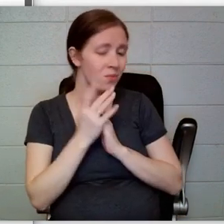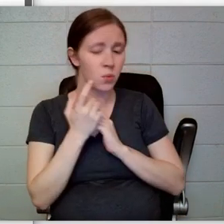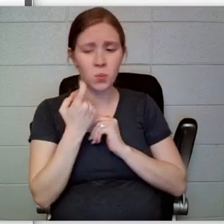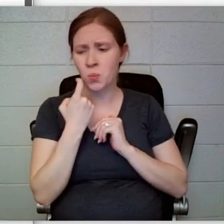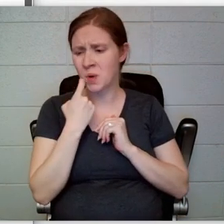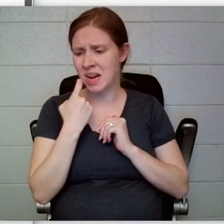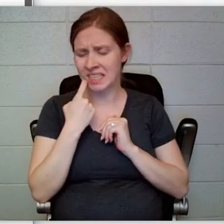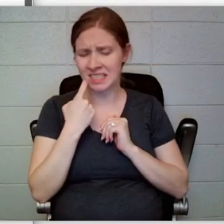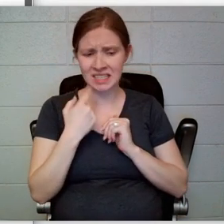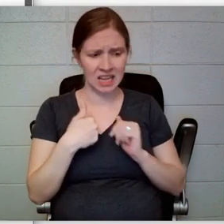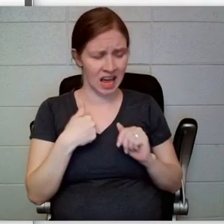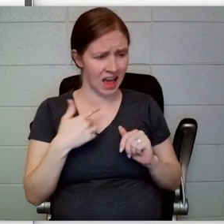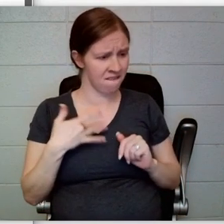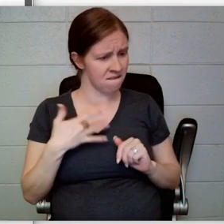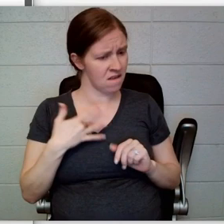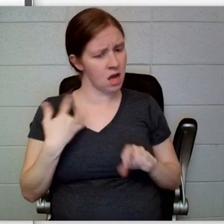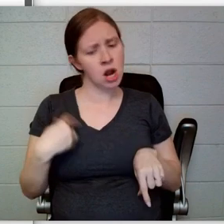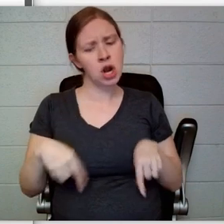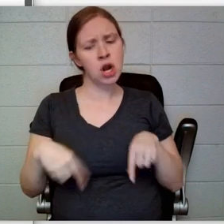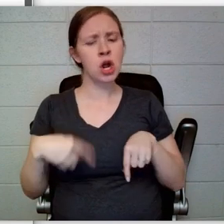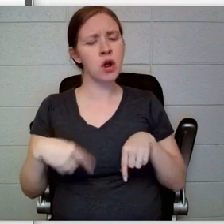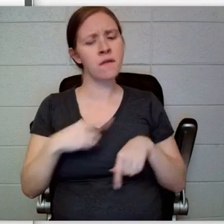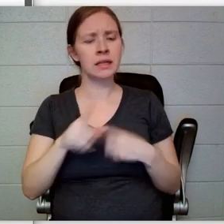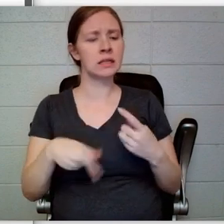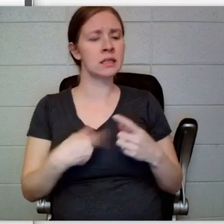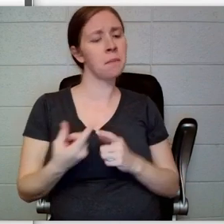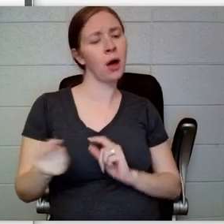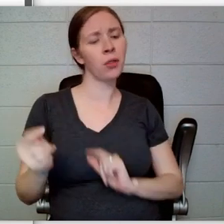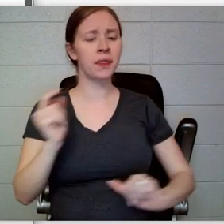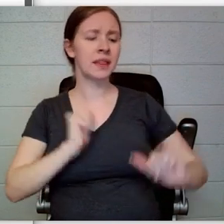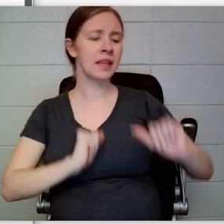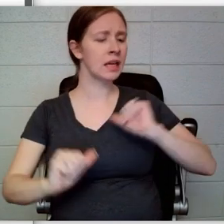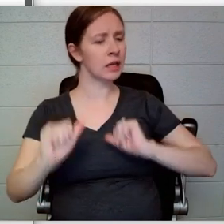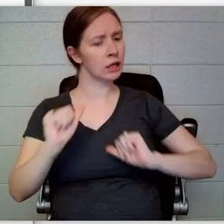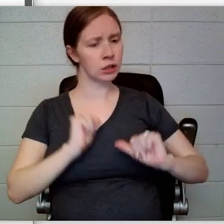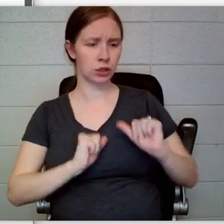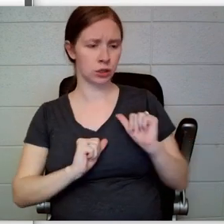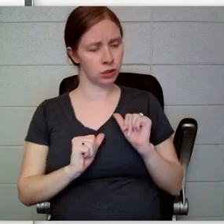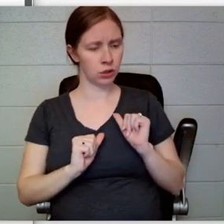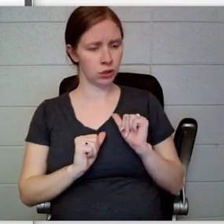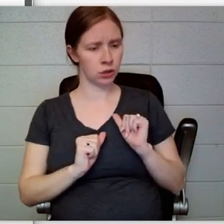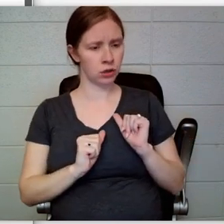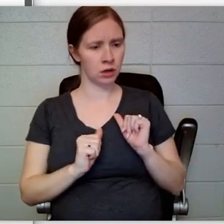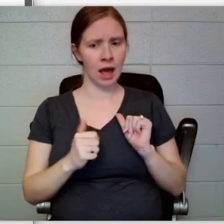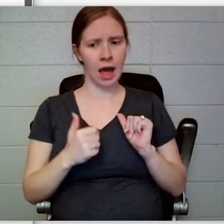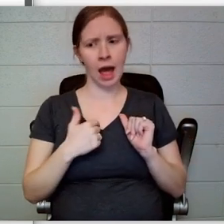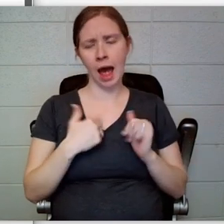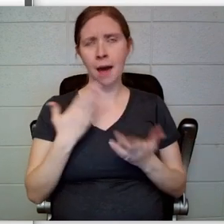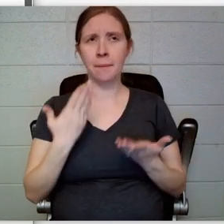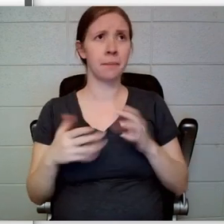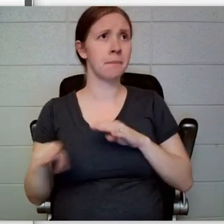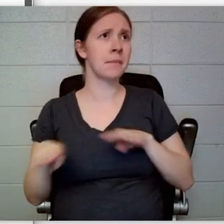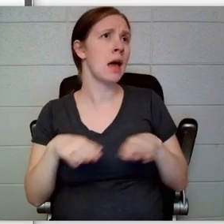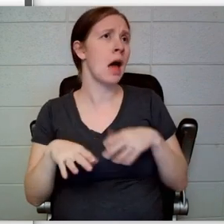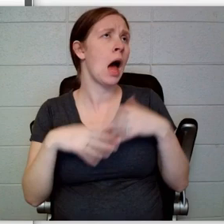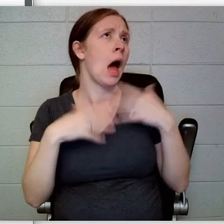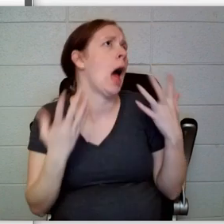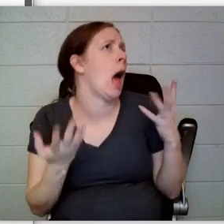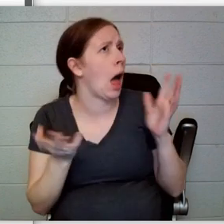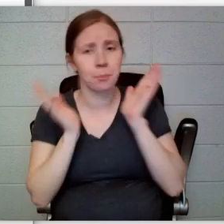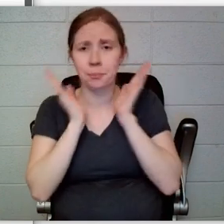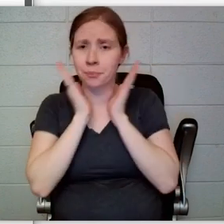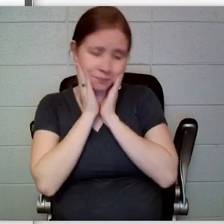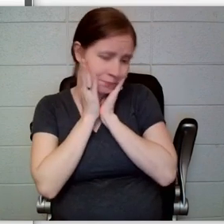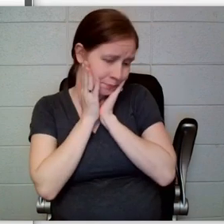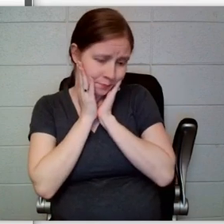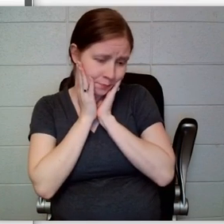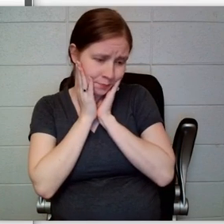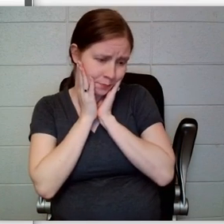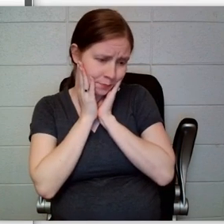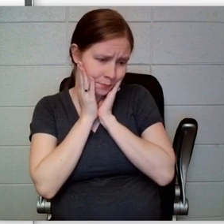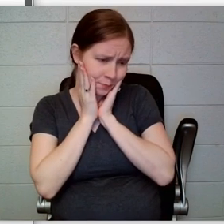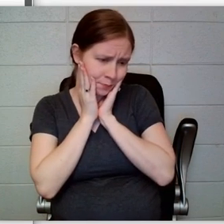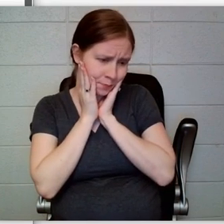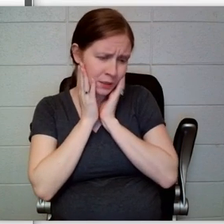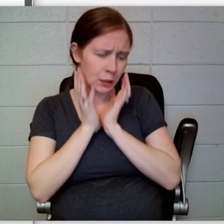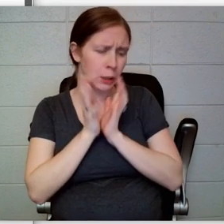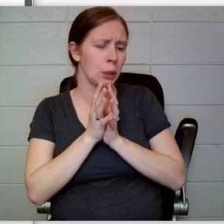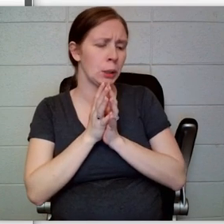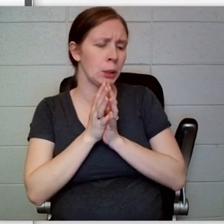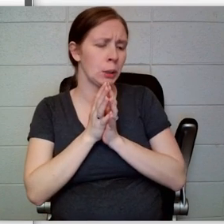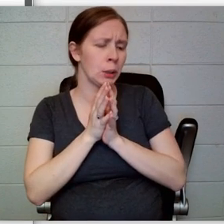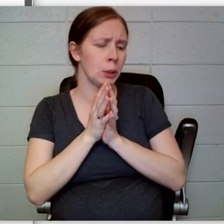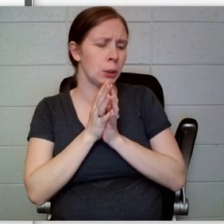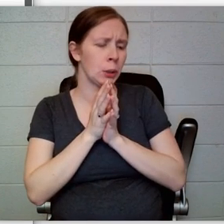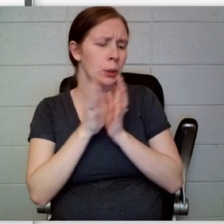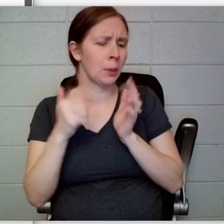about my performances with the theater troupe, and I’mafraid I may have acted a bit standoffish.”